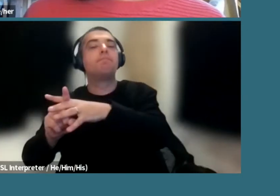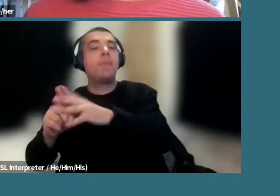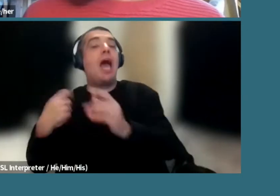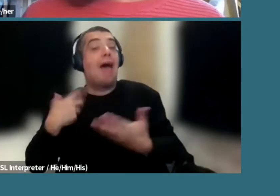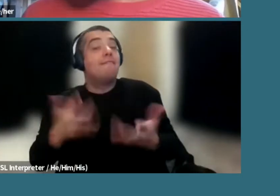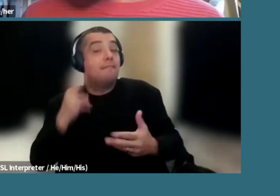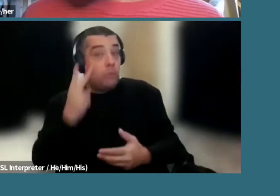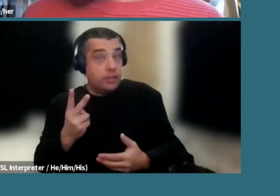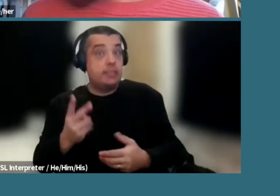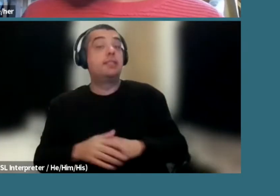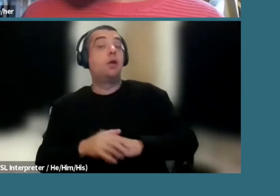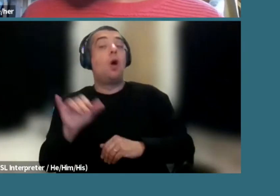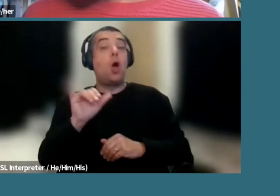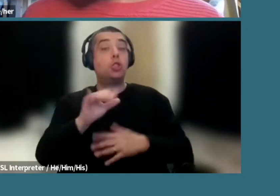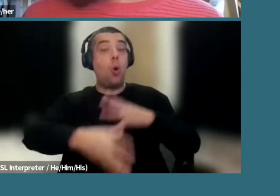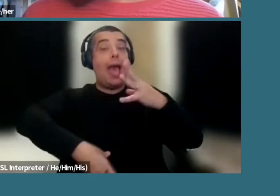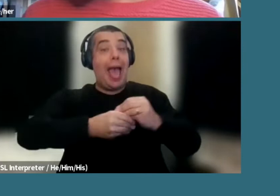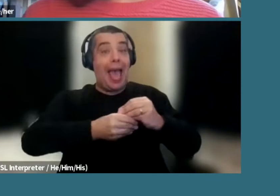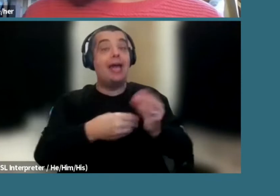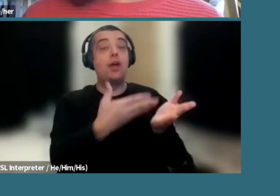We are also going to add a resource